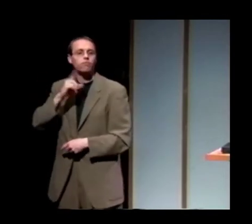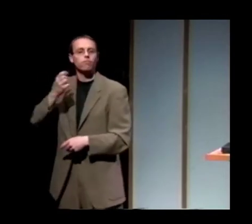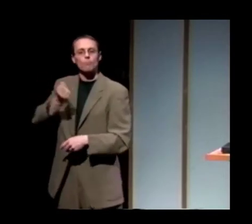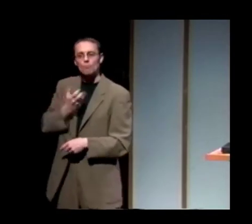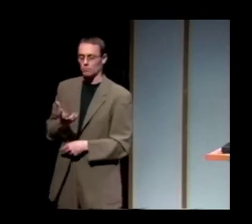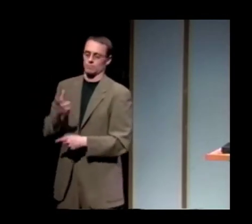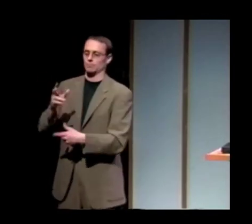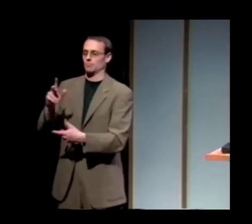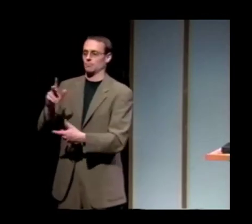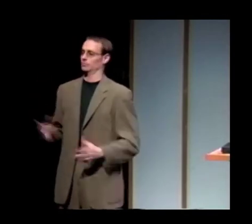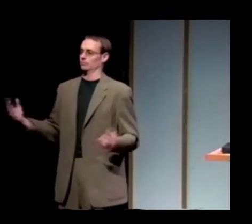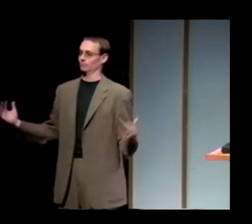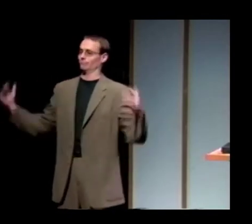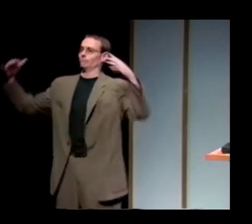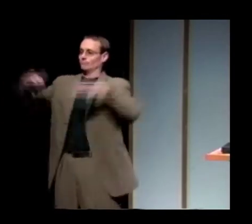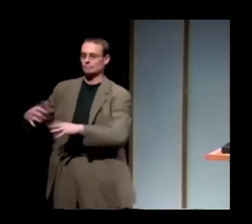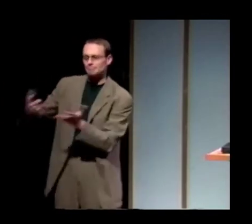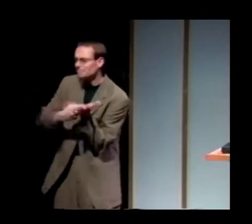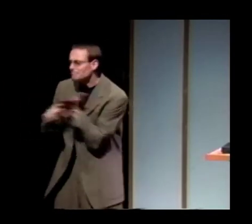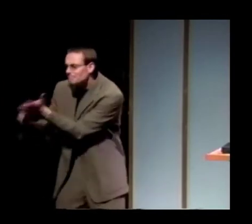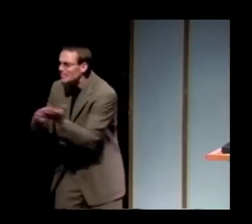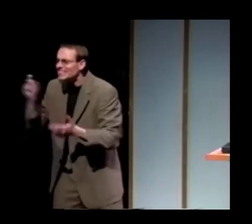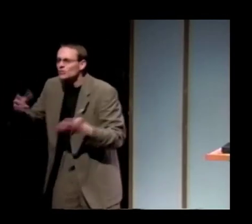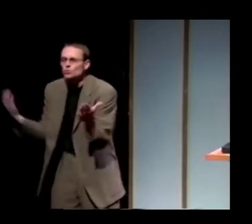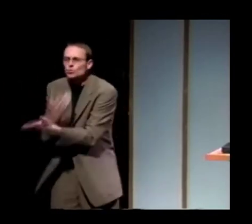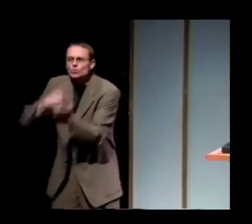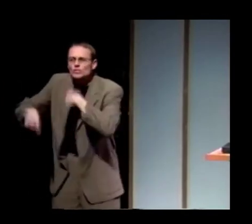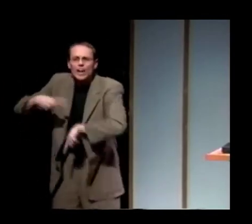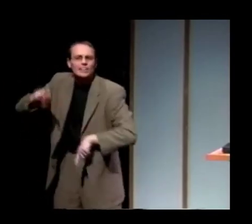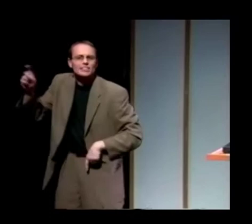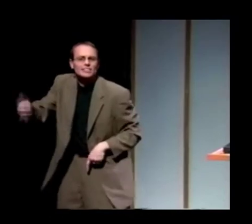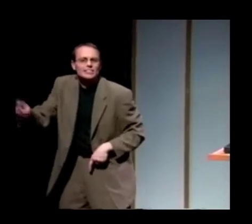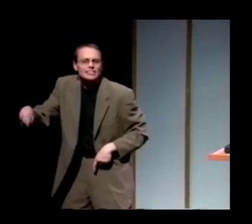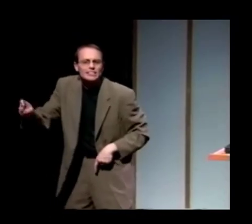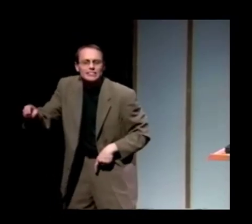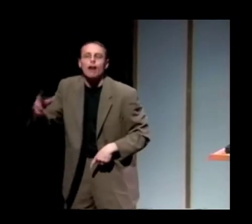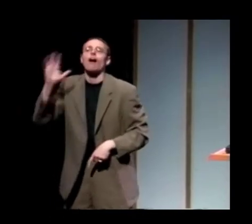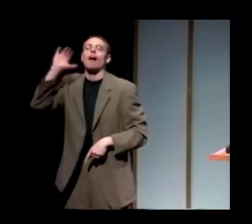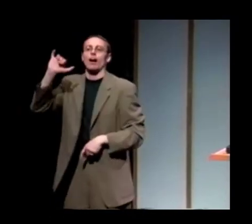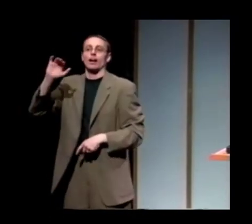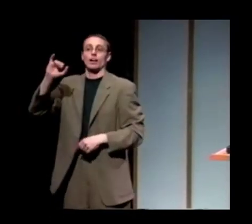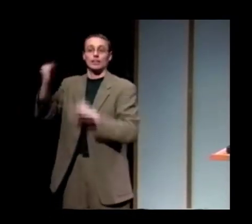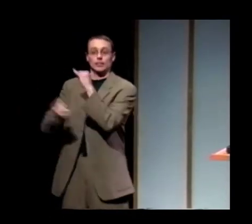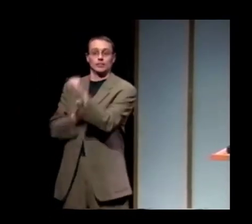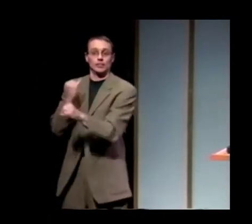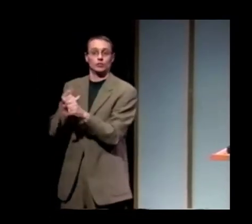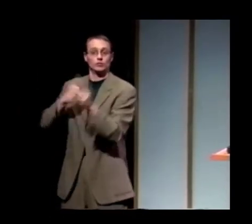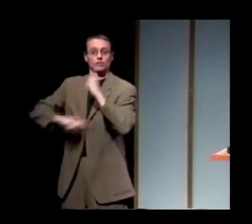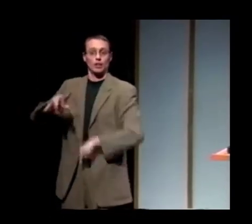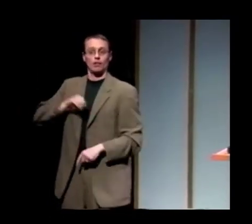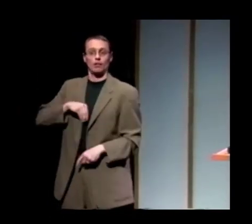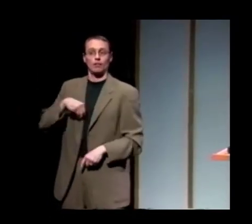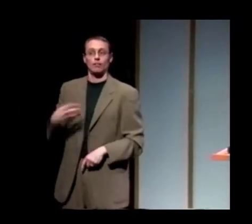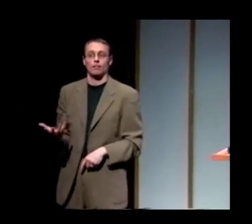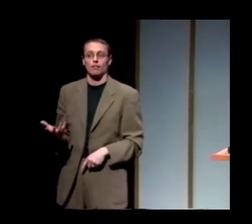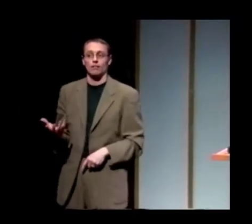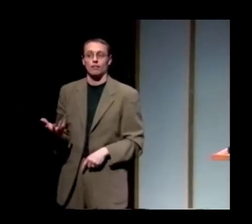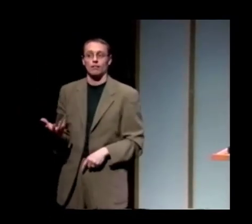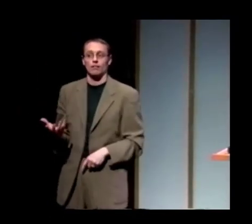BACK IN 1989, THEY HAD A LOT OF DEAF POETS COME, AND THEY DISCUSSED ABOUT GETTING A NEW SIGN FOR POETRY. THEY NEEDED A NEW SIGN, SO THEY DECIDED